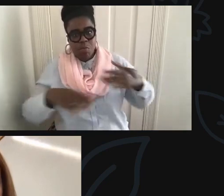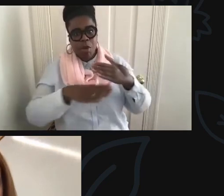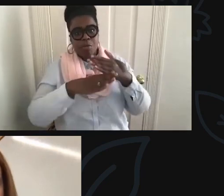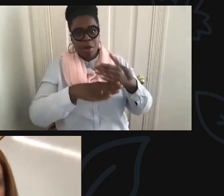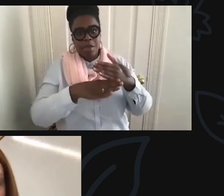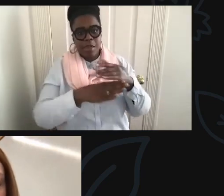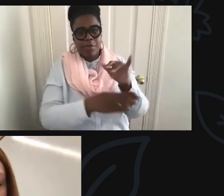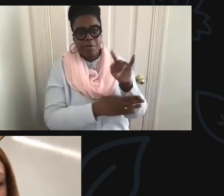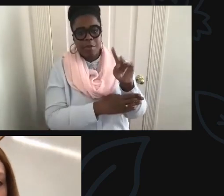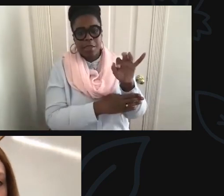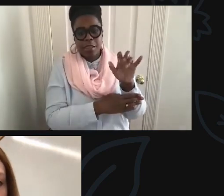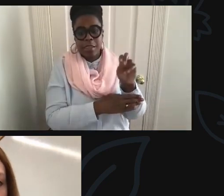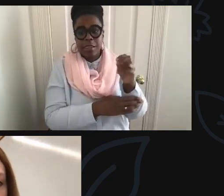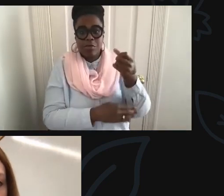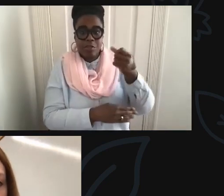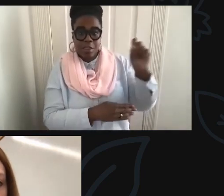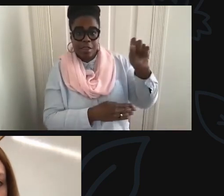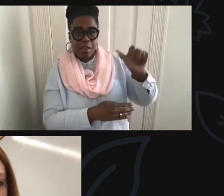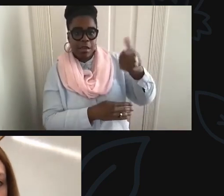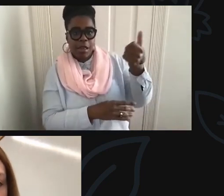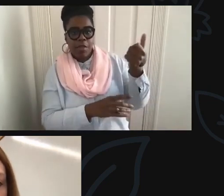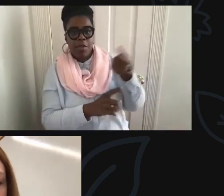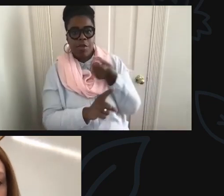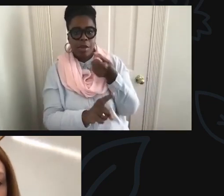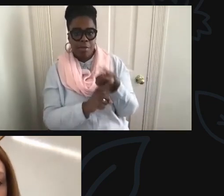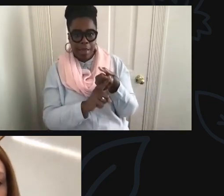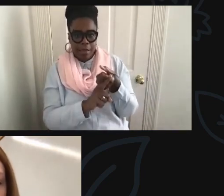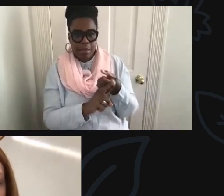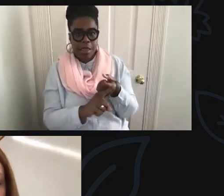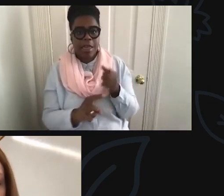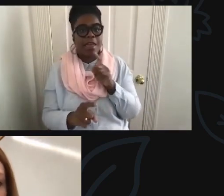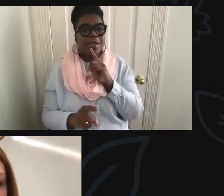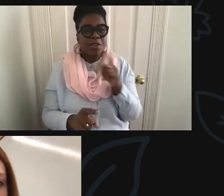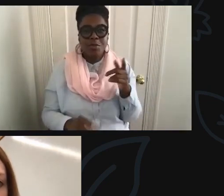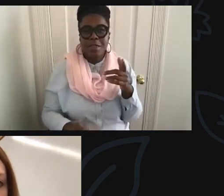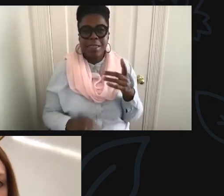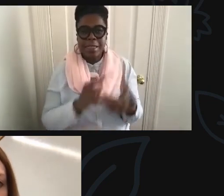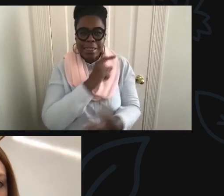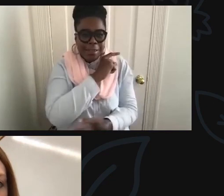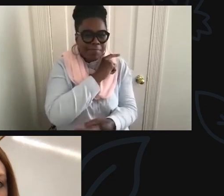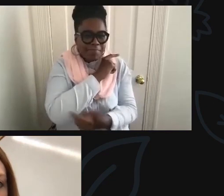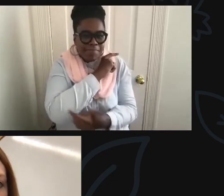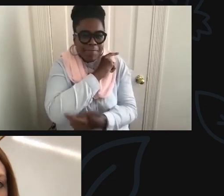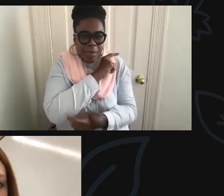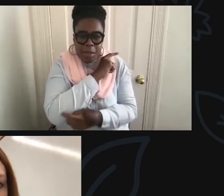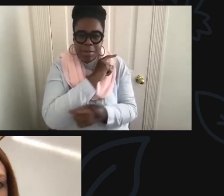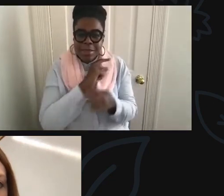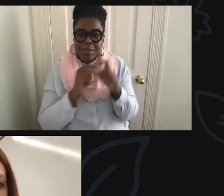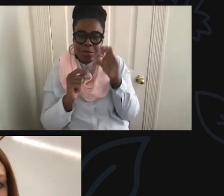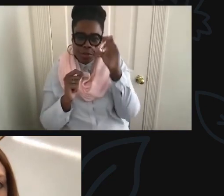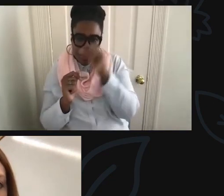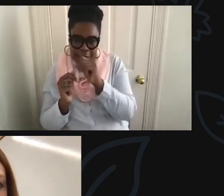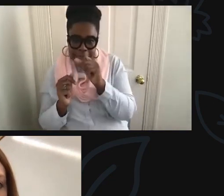resistance and other effects. And so, it's really tempting to speculate that if we, you know, get rid of gamma delta T cells,